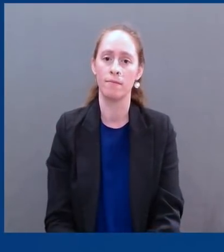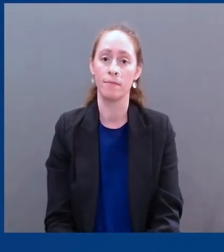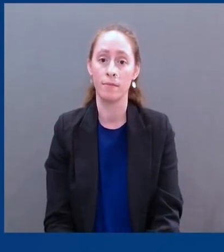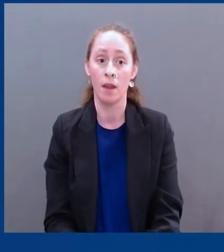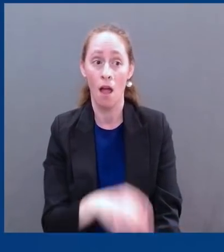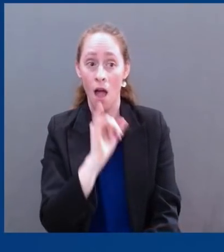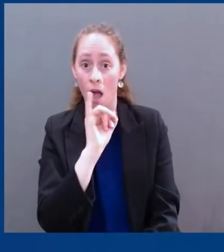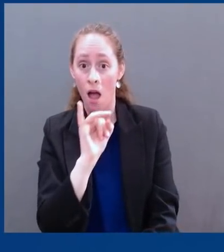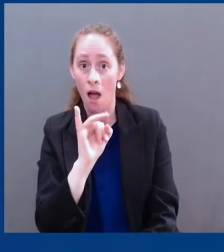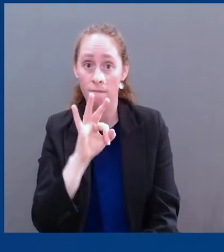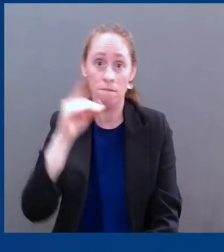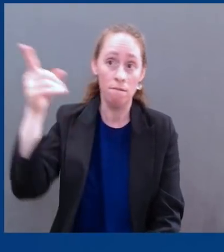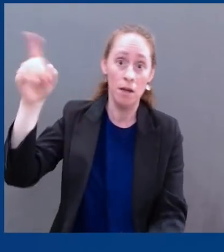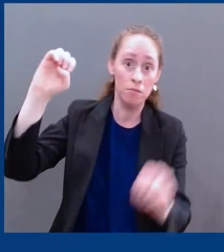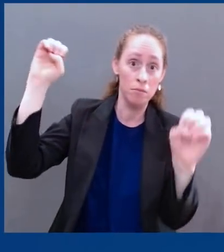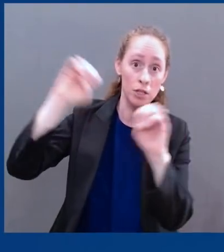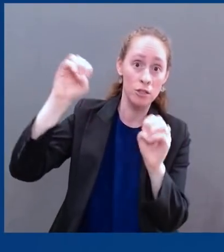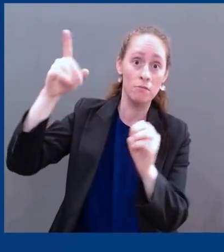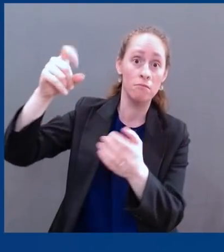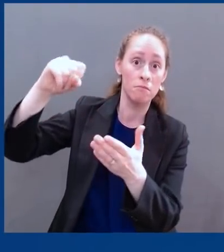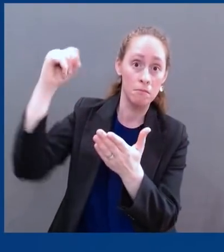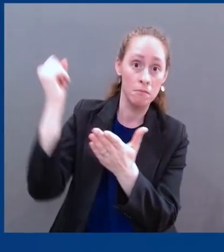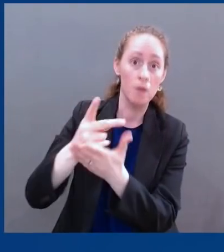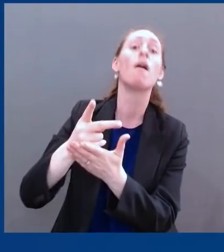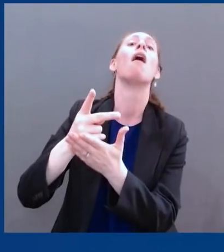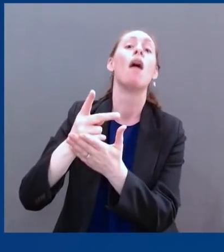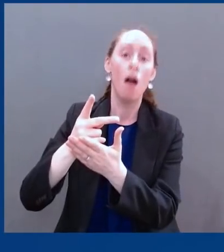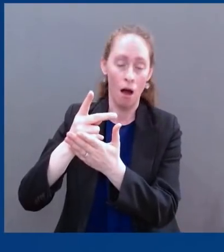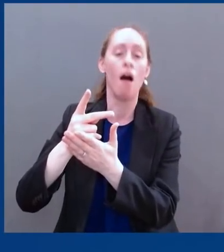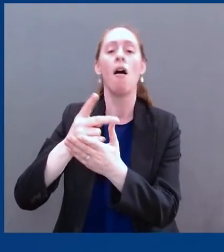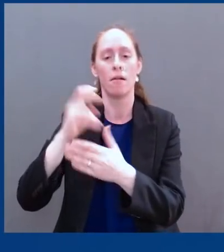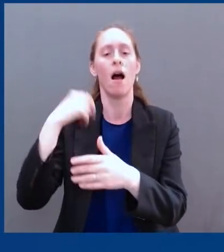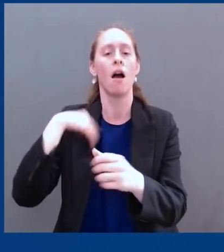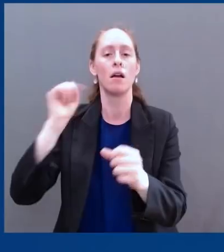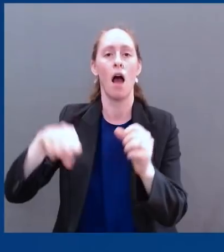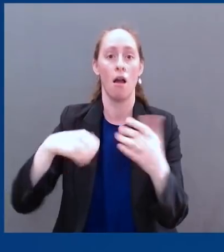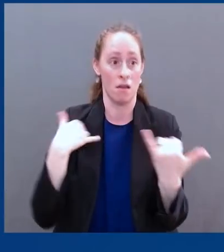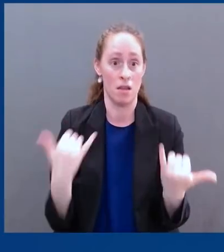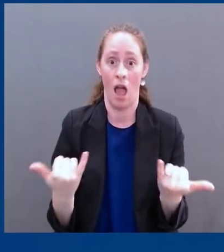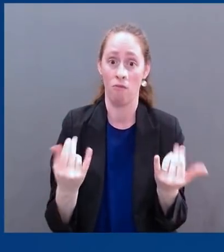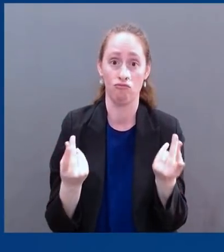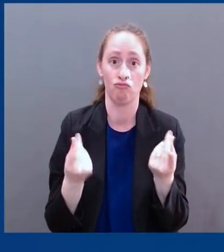and when the vaccine is authorized and recommended. And we'll have those vaccinations available